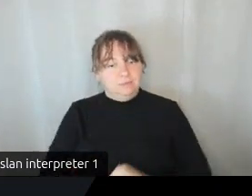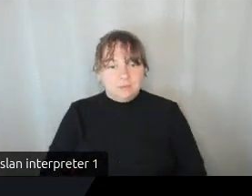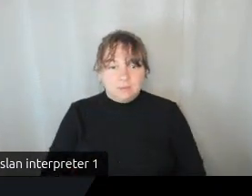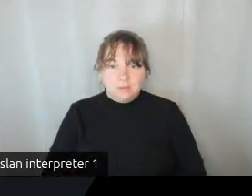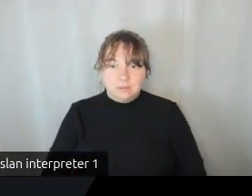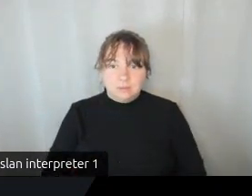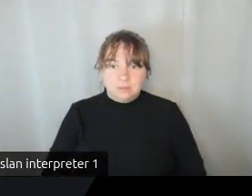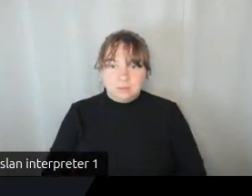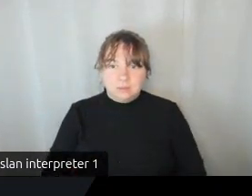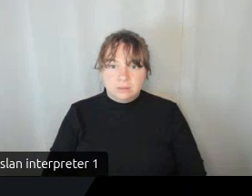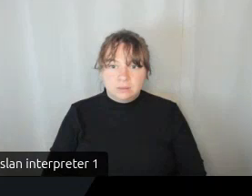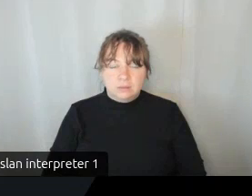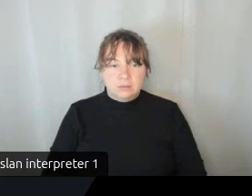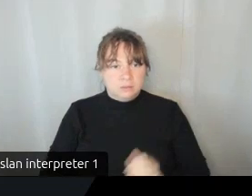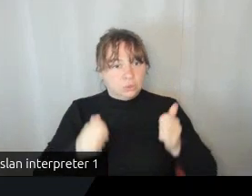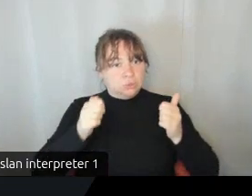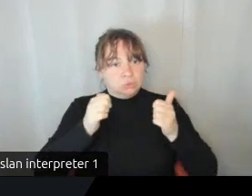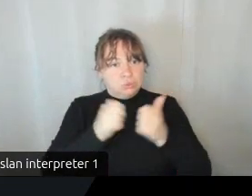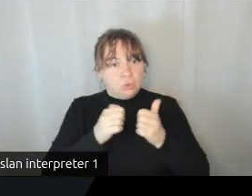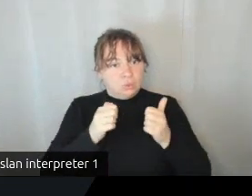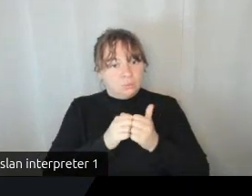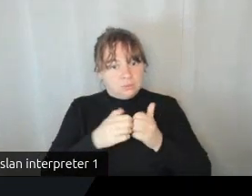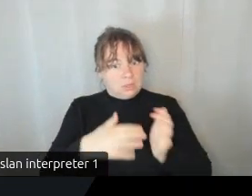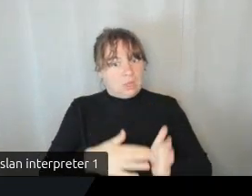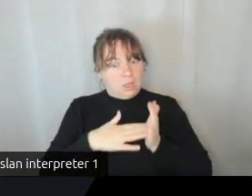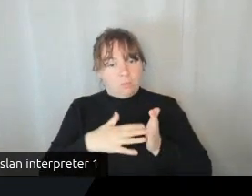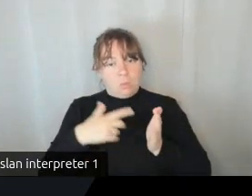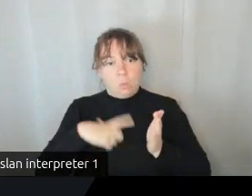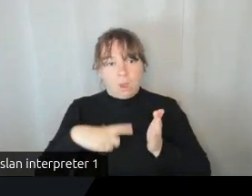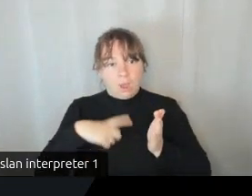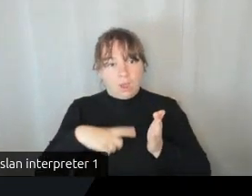to the court when reviewing the application to vary because it provides the background story and